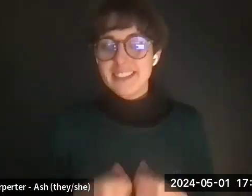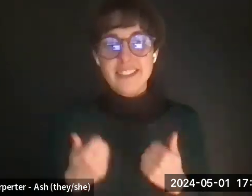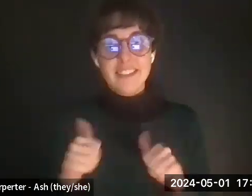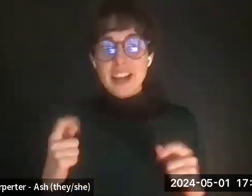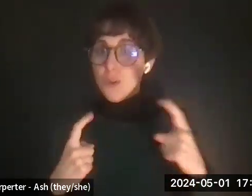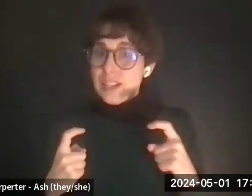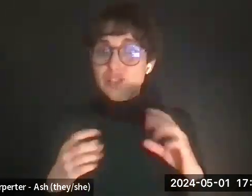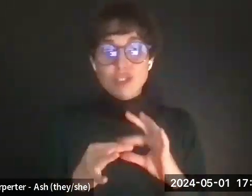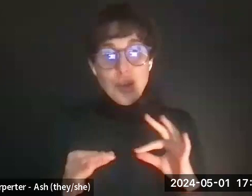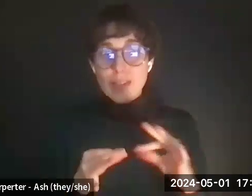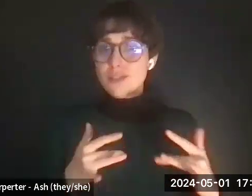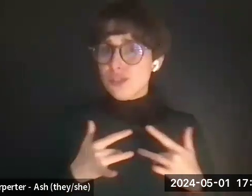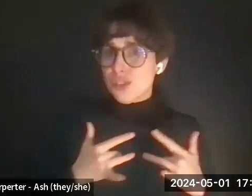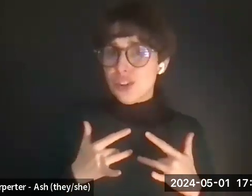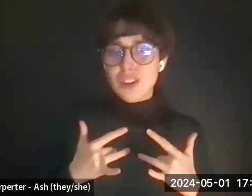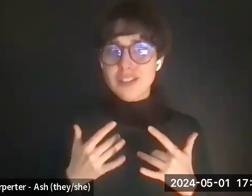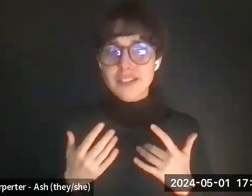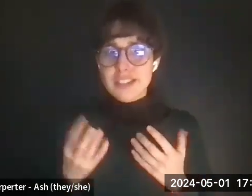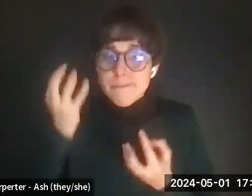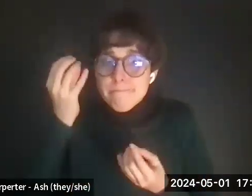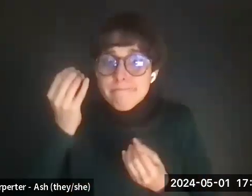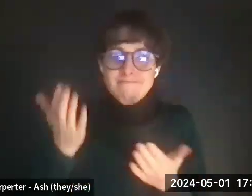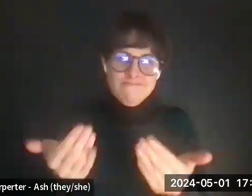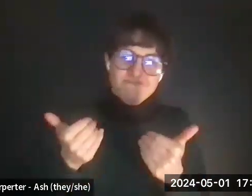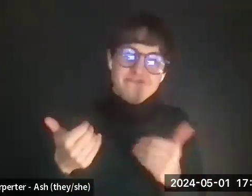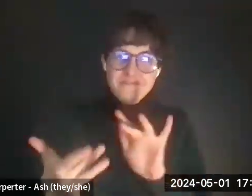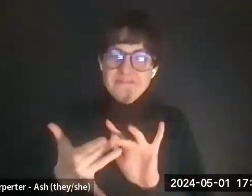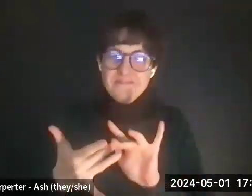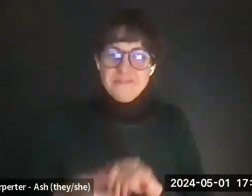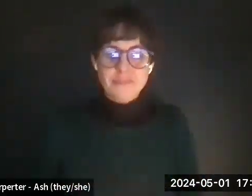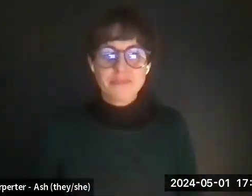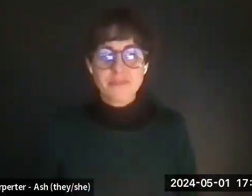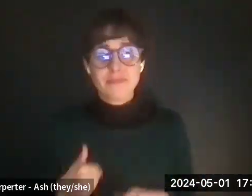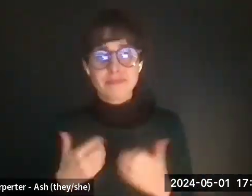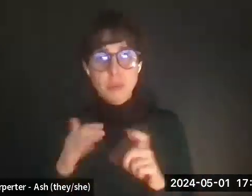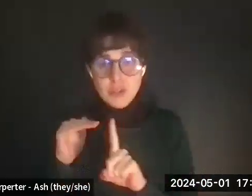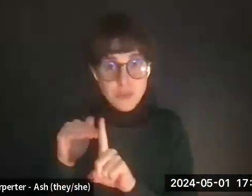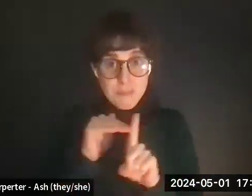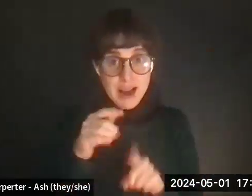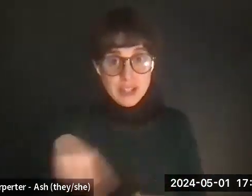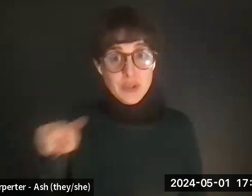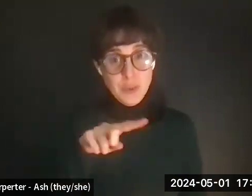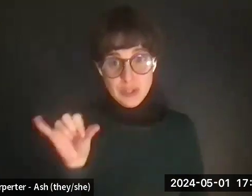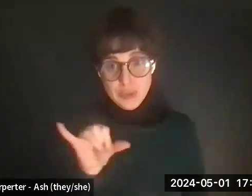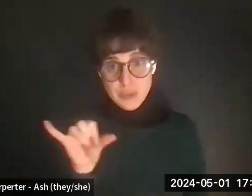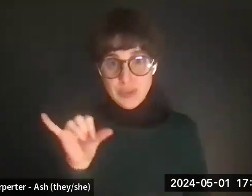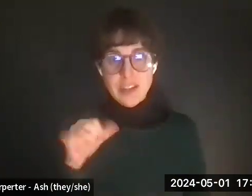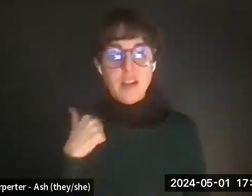or concerns about, about this process. I wanna just remind you all that, although we are very interested in your input about our